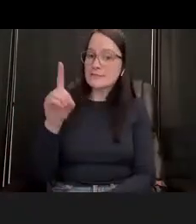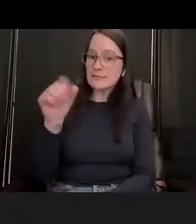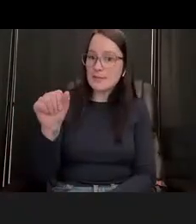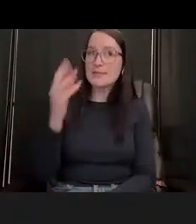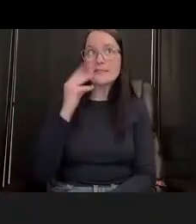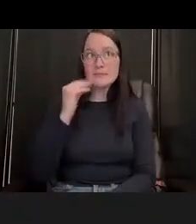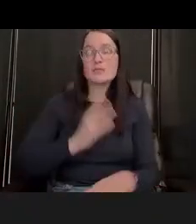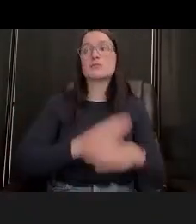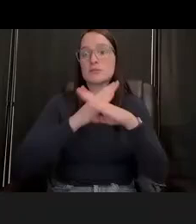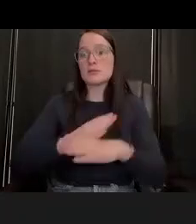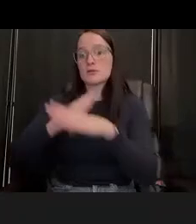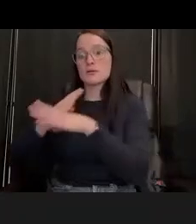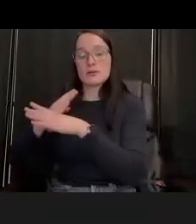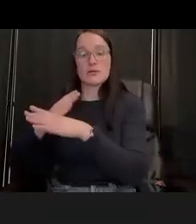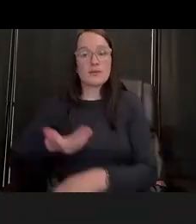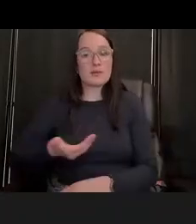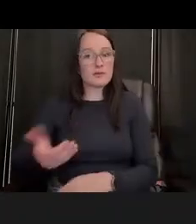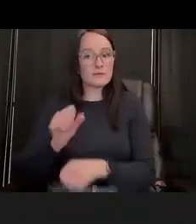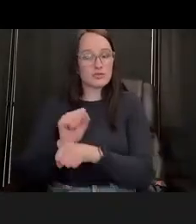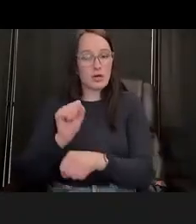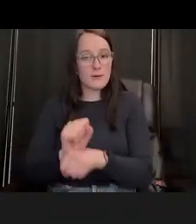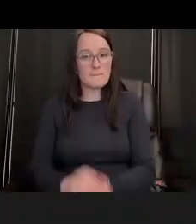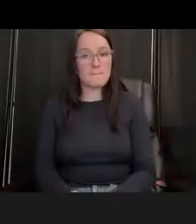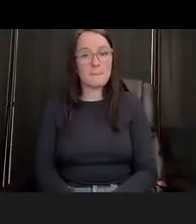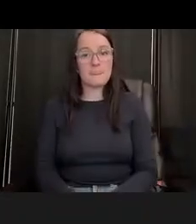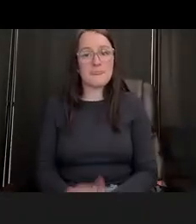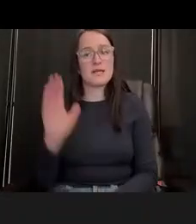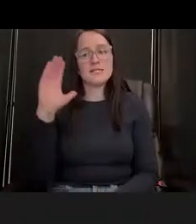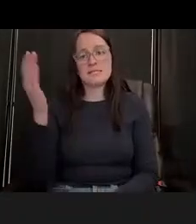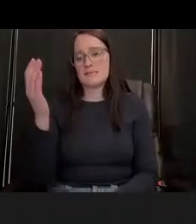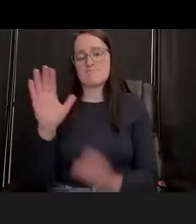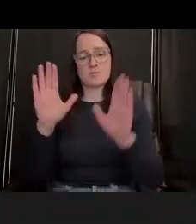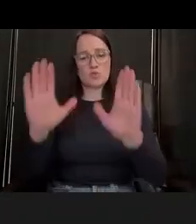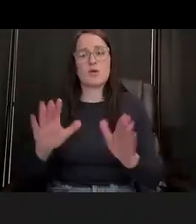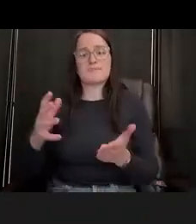Um, so it seemed like um a really great opportunity for me to move into assist Microsoft